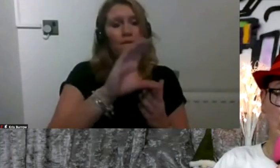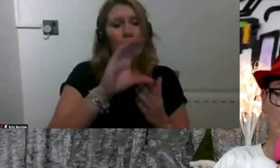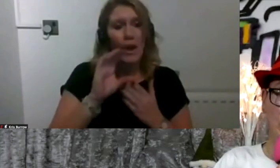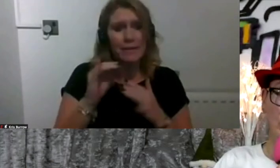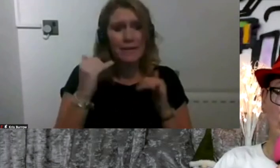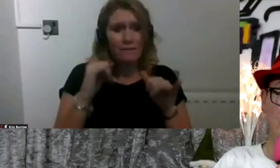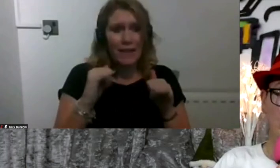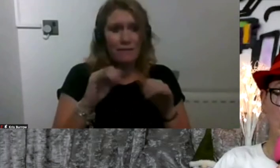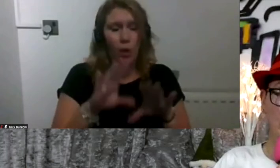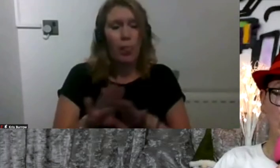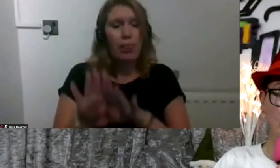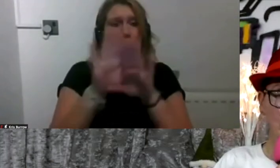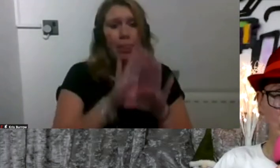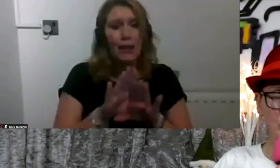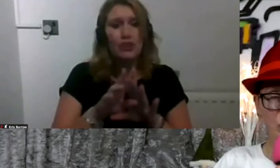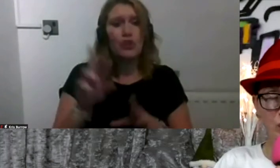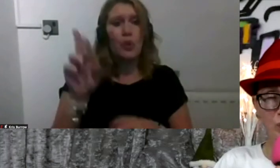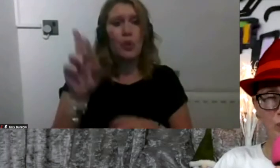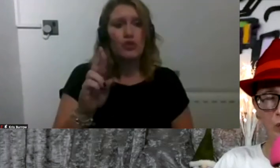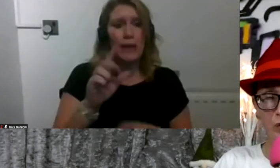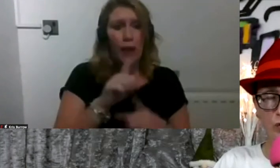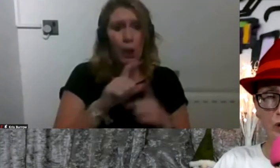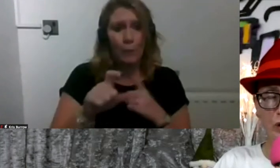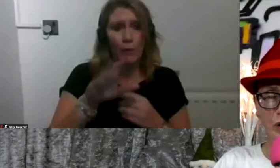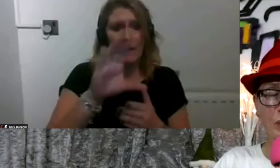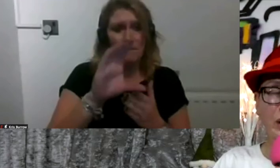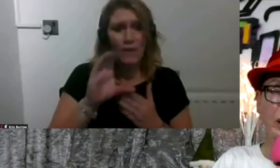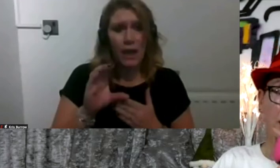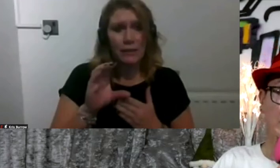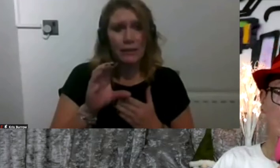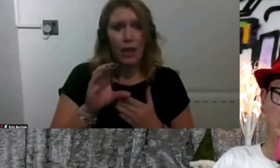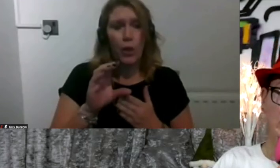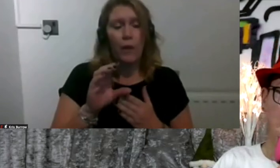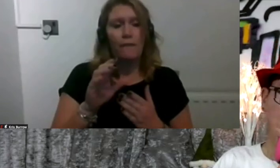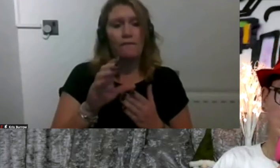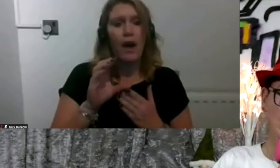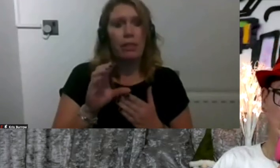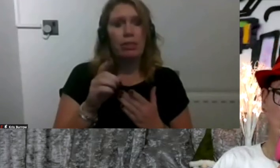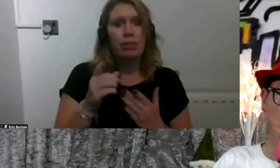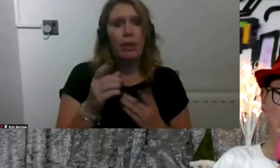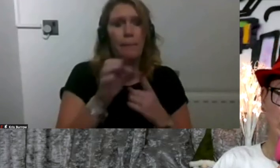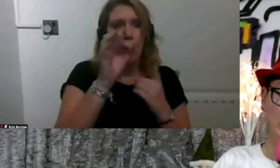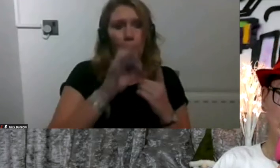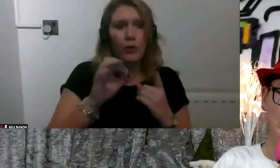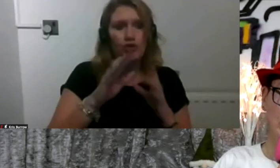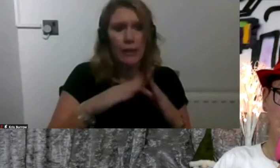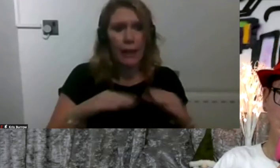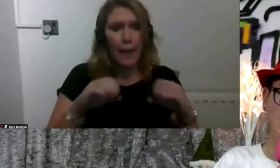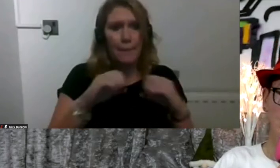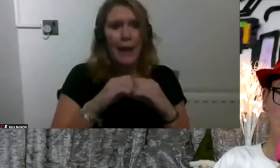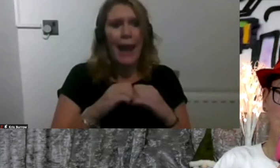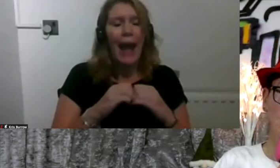Community Fund who fund the pop-up poetry club, and the London Emergency Fund for